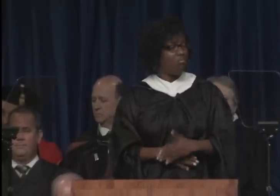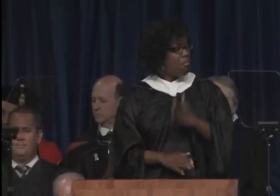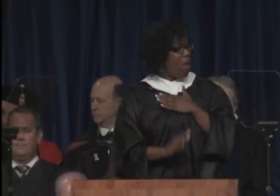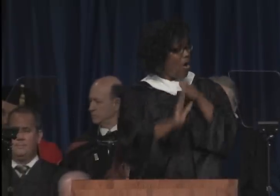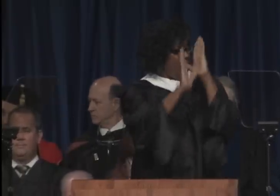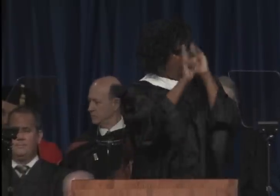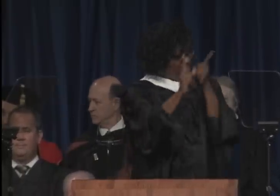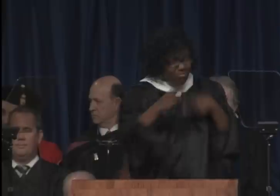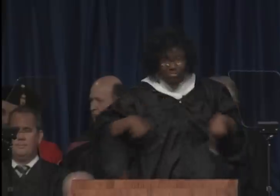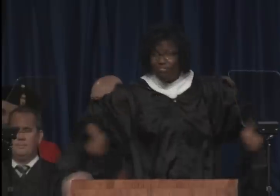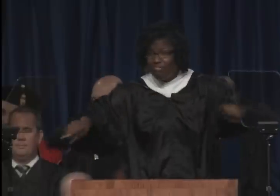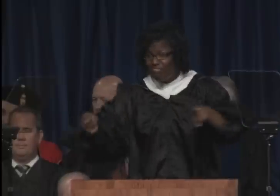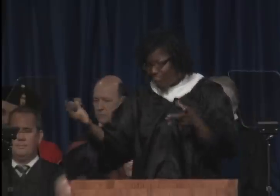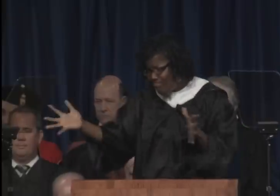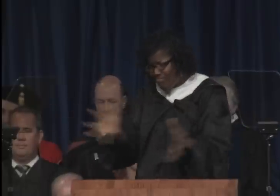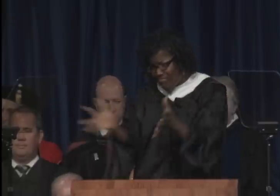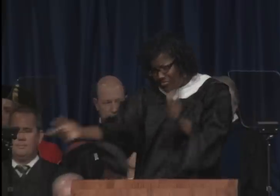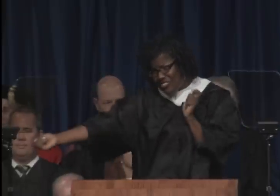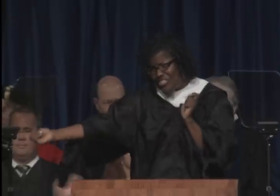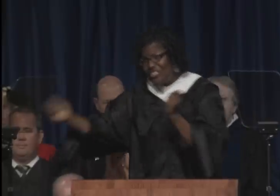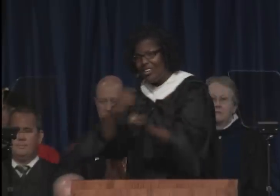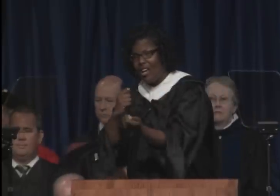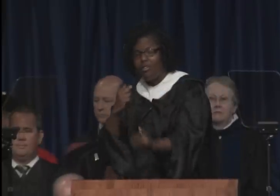we have gained at Gallaudet will allow us